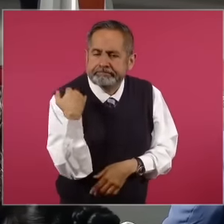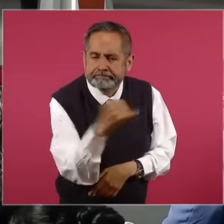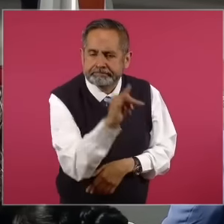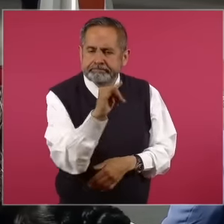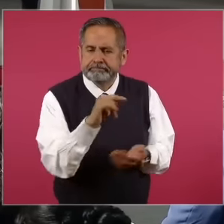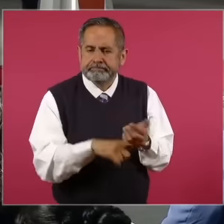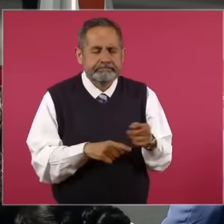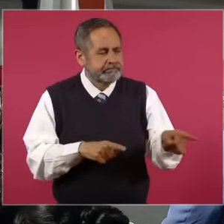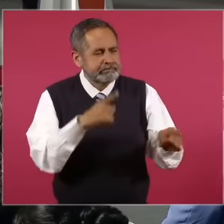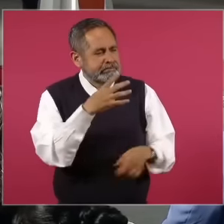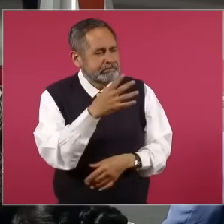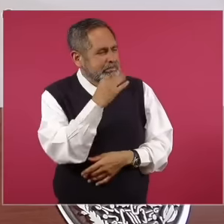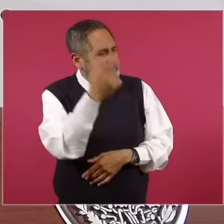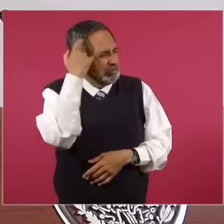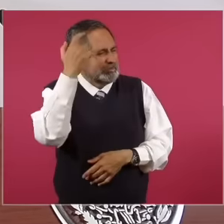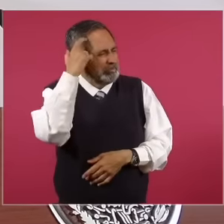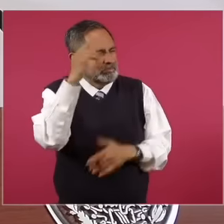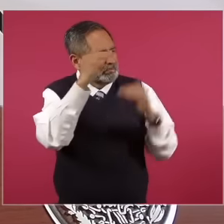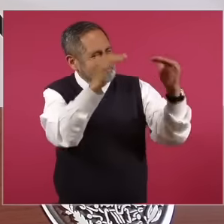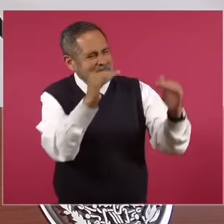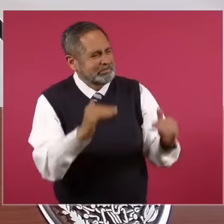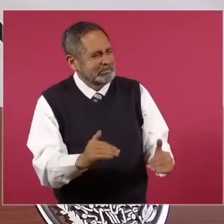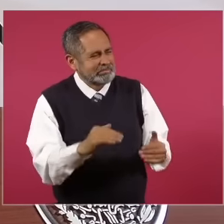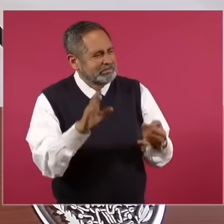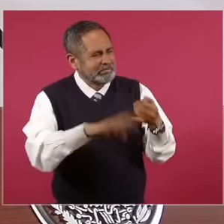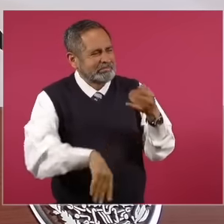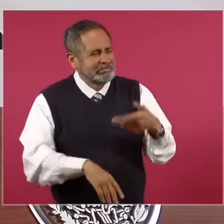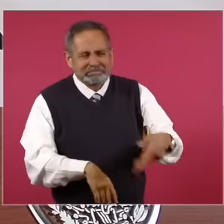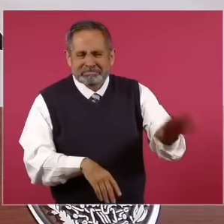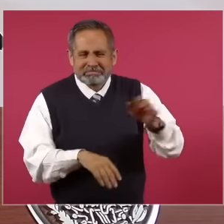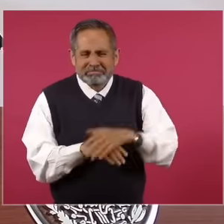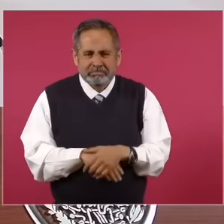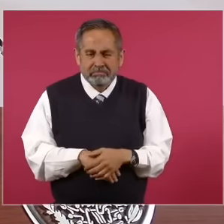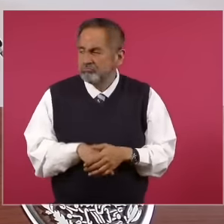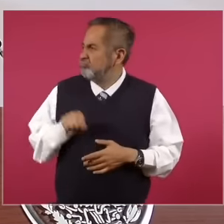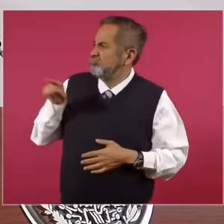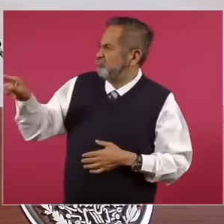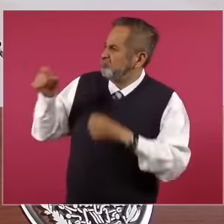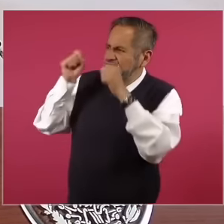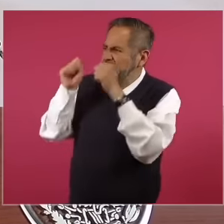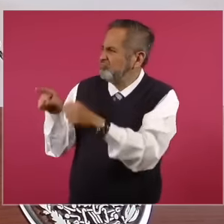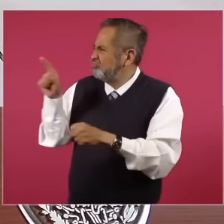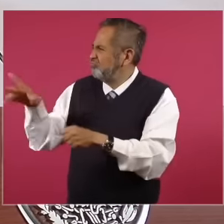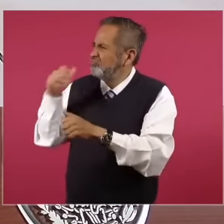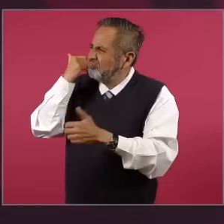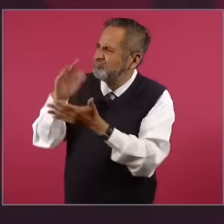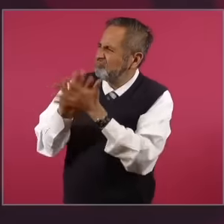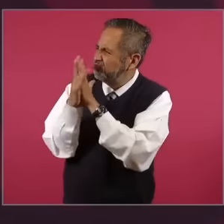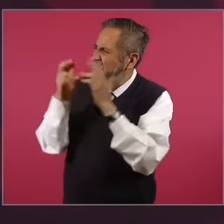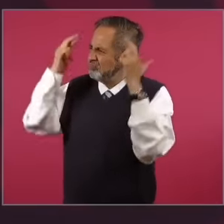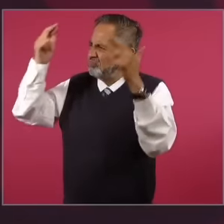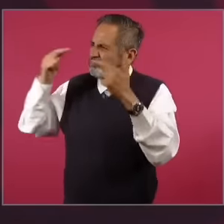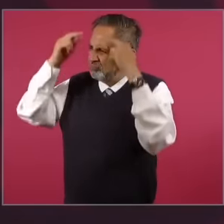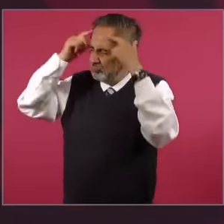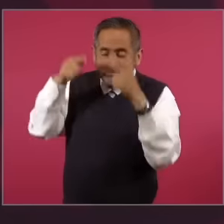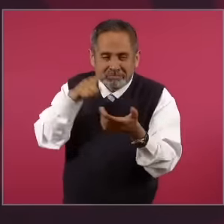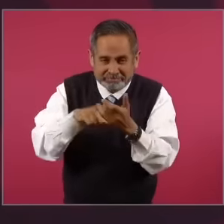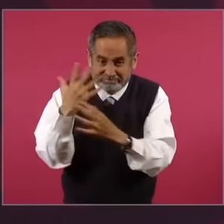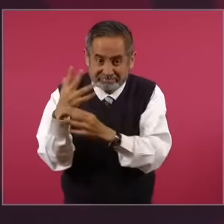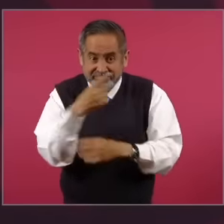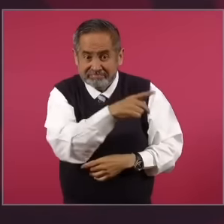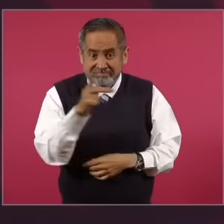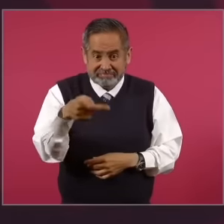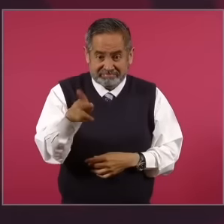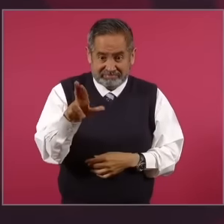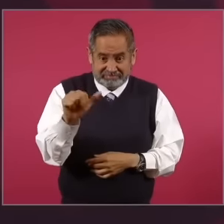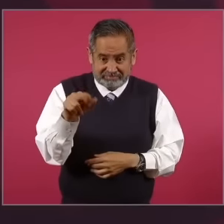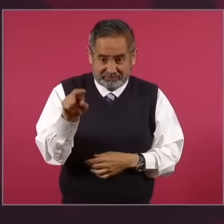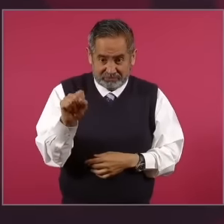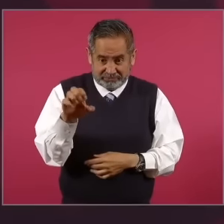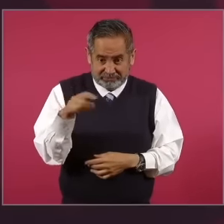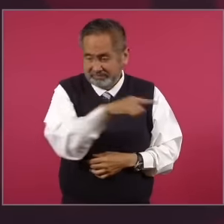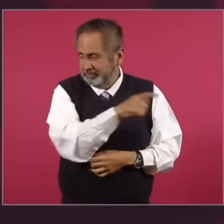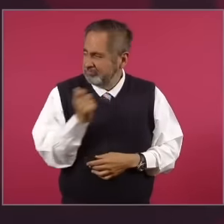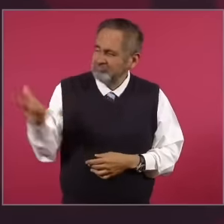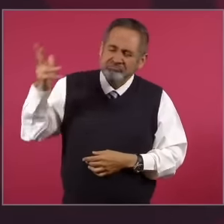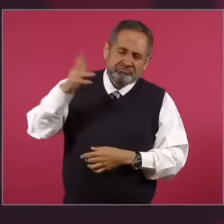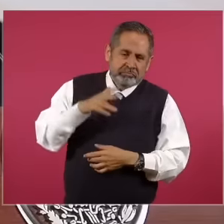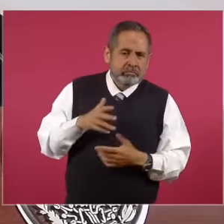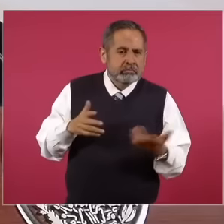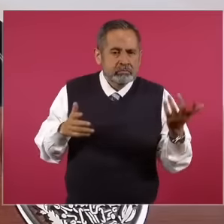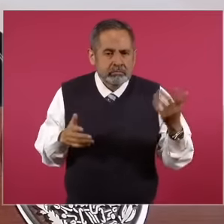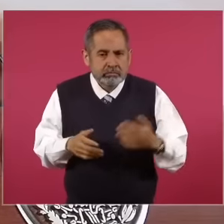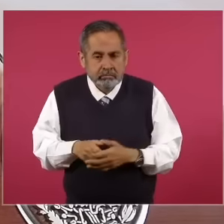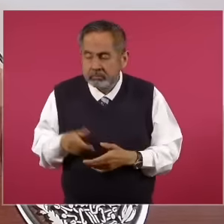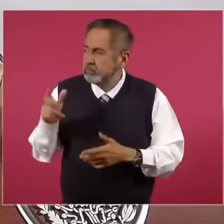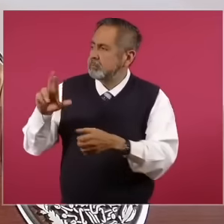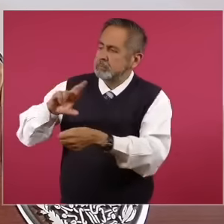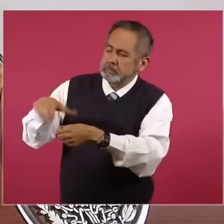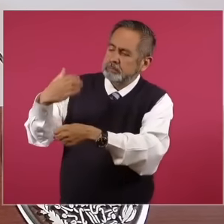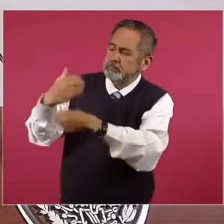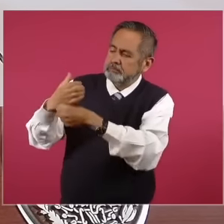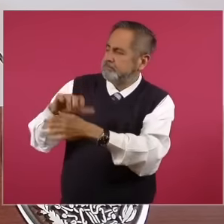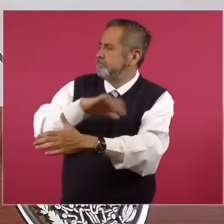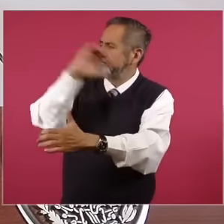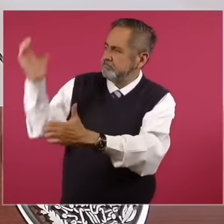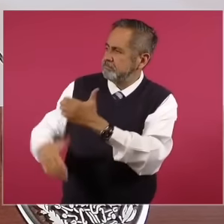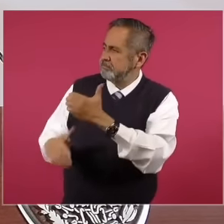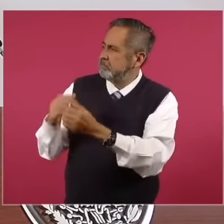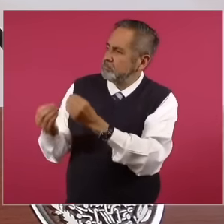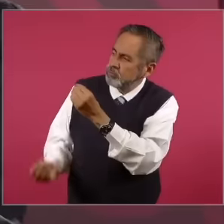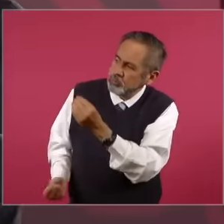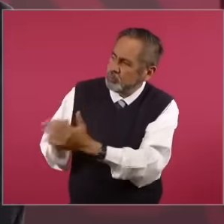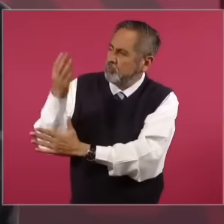superfluous. Firstly, Krause said, "This is the end of the republic. And